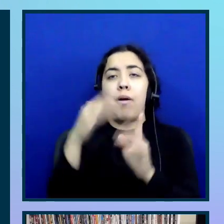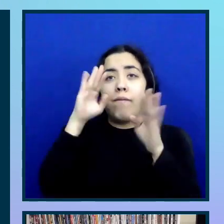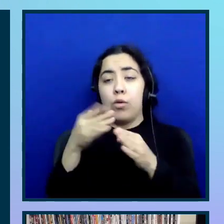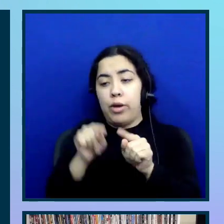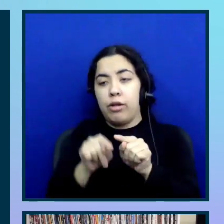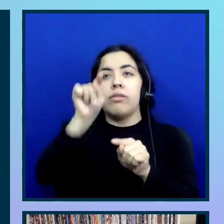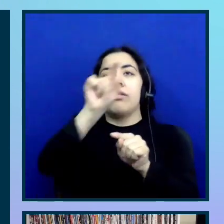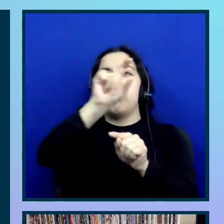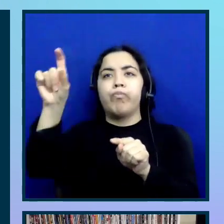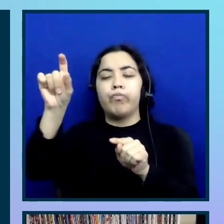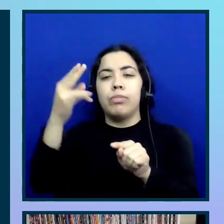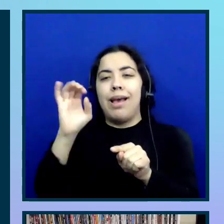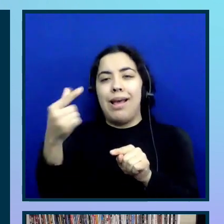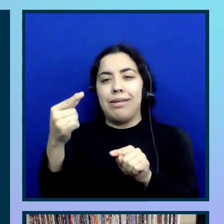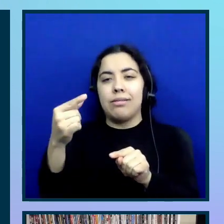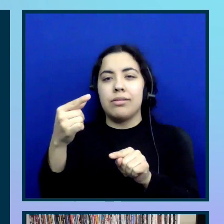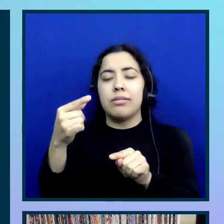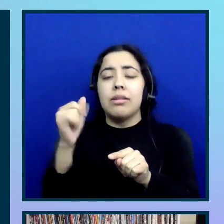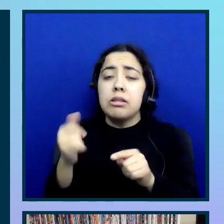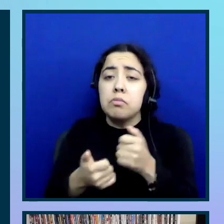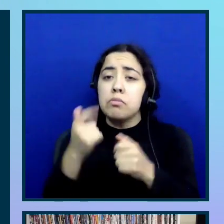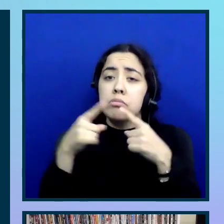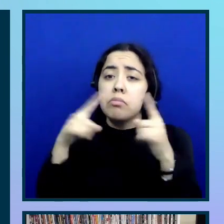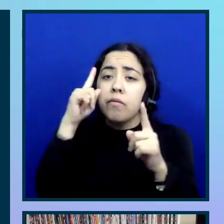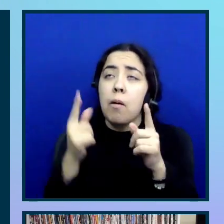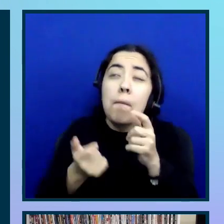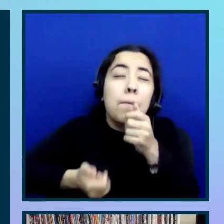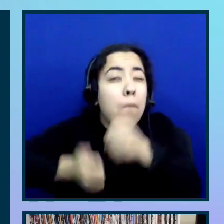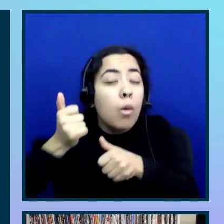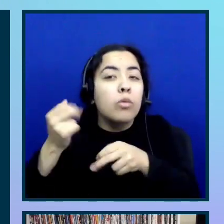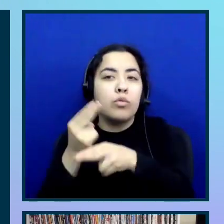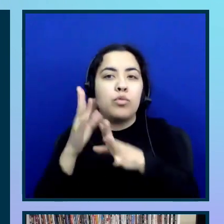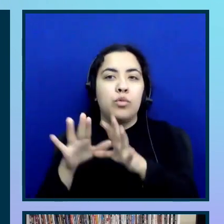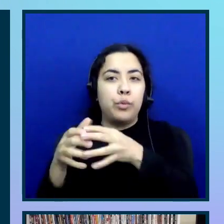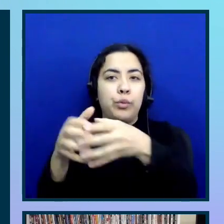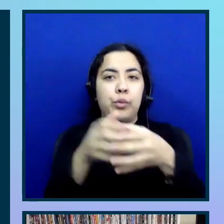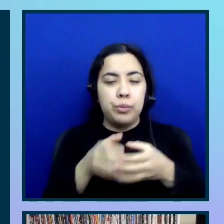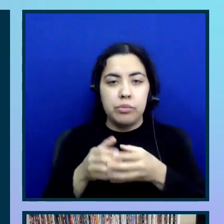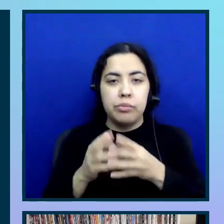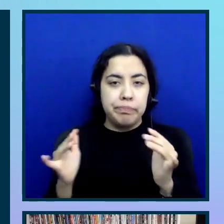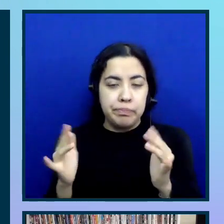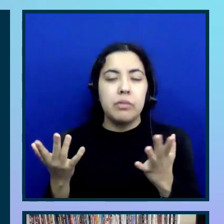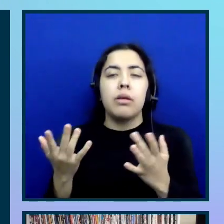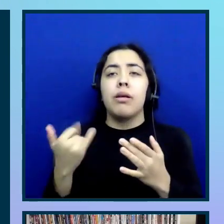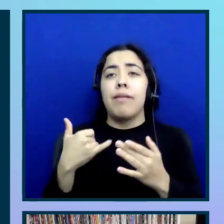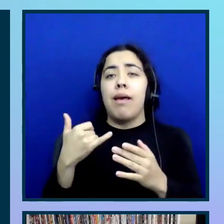So this was one of the more successful solutions that worked for mostly all user groups, shifting focus to a heading is a good solution